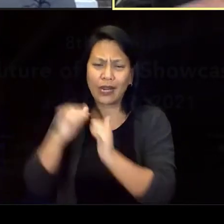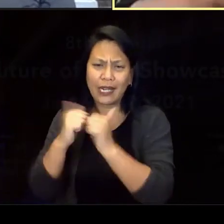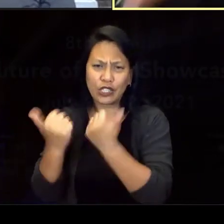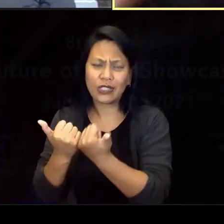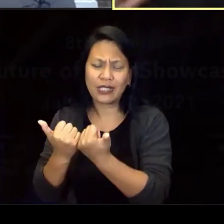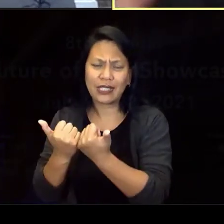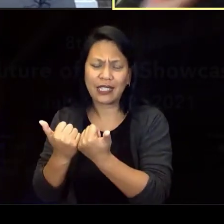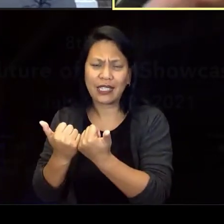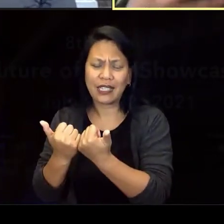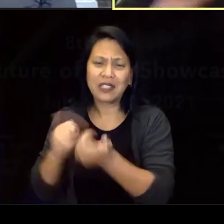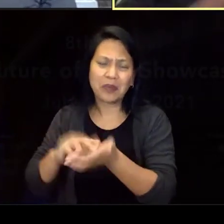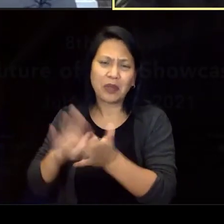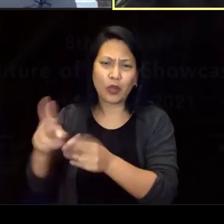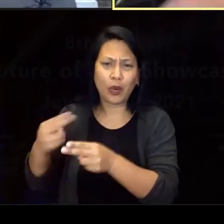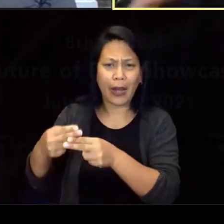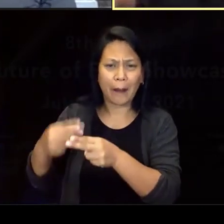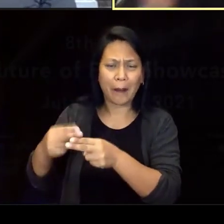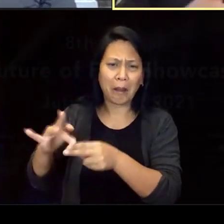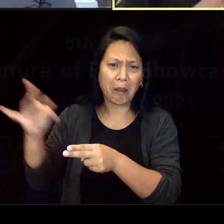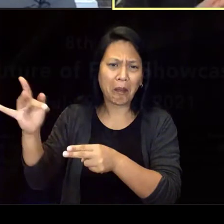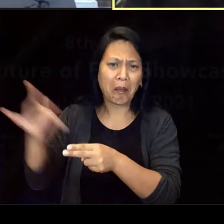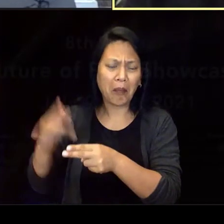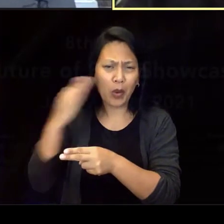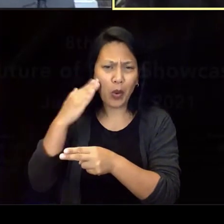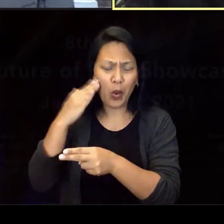So they're known as like, you know, folks who've been here a long time.